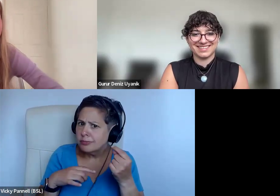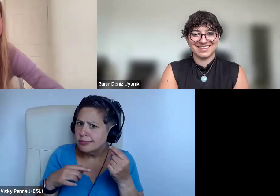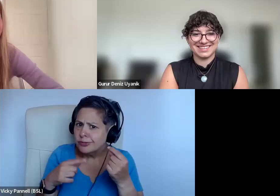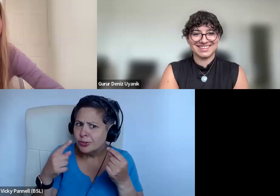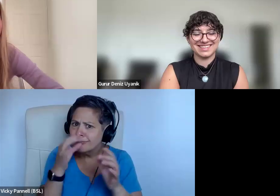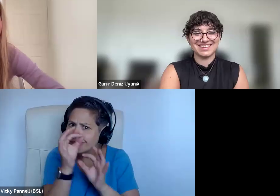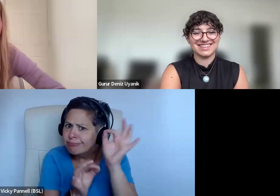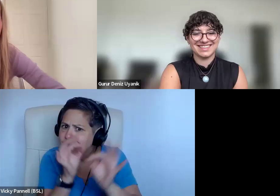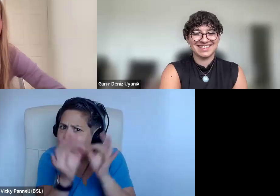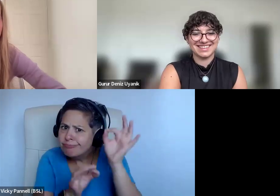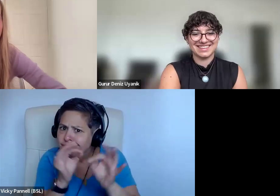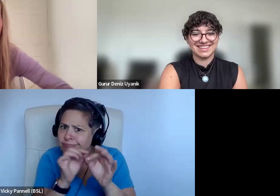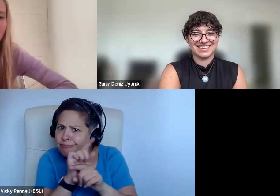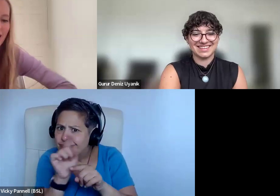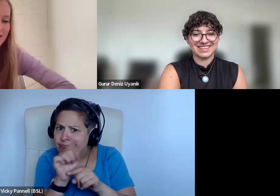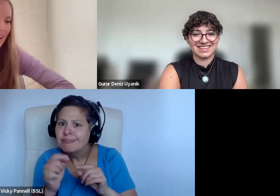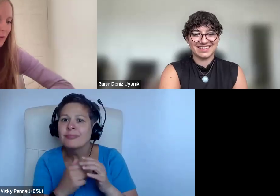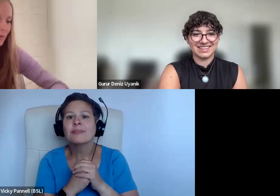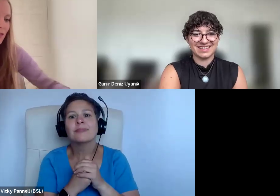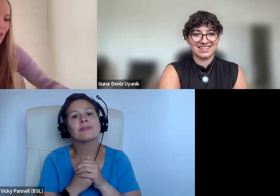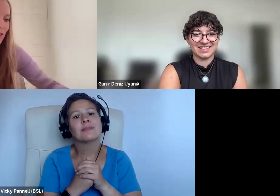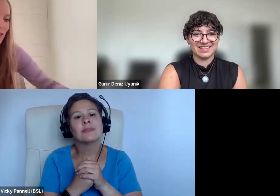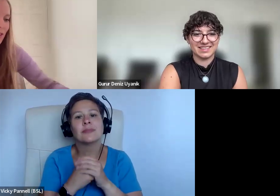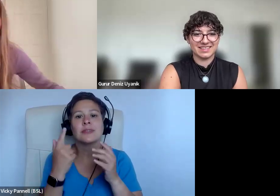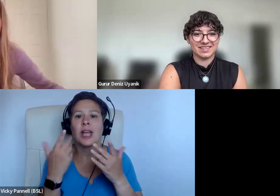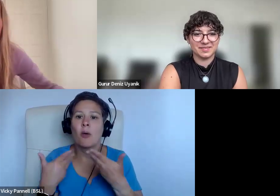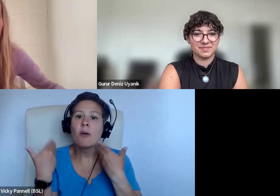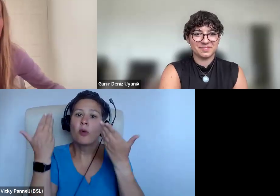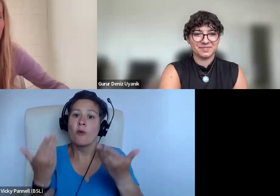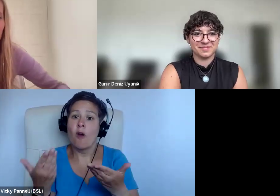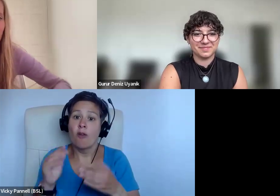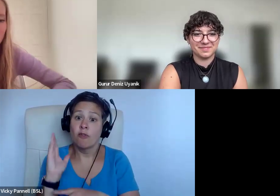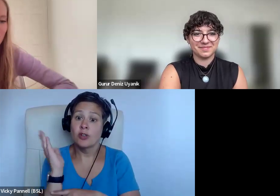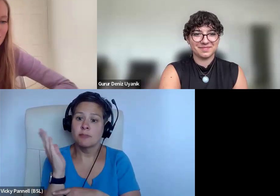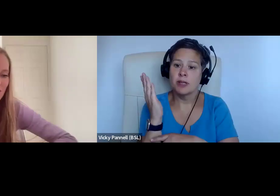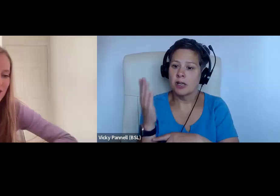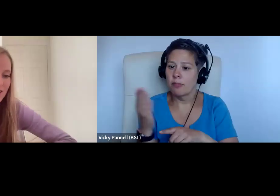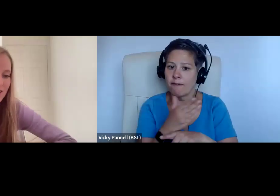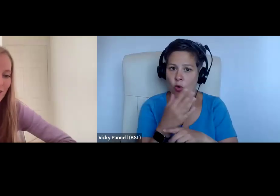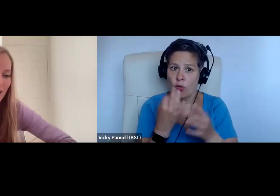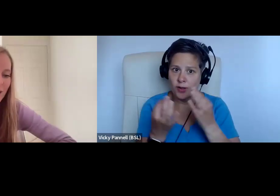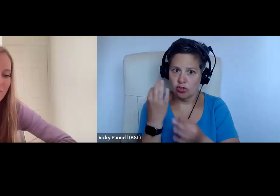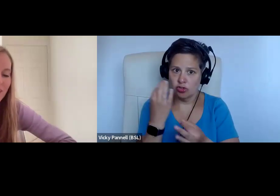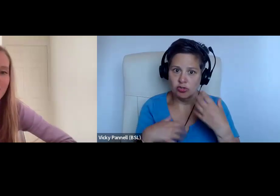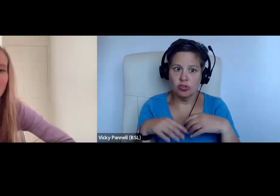lovely Disabled Leaders Network member Miyanda Nwate who will be talking to us about her